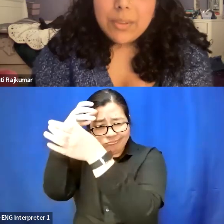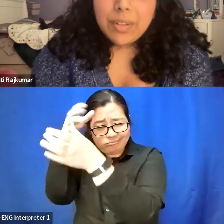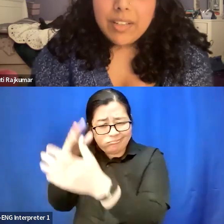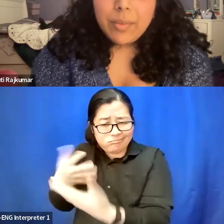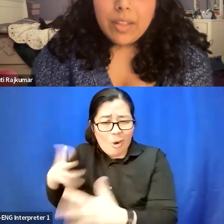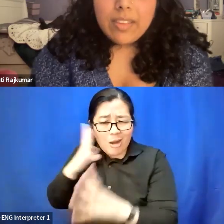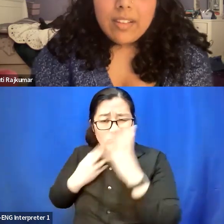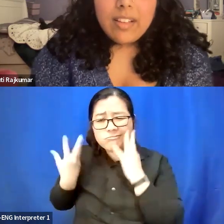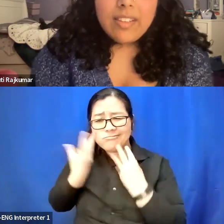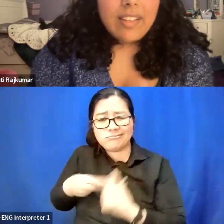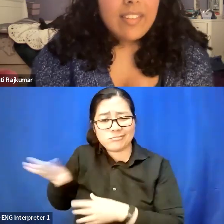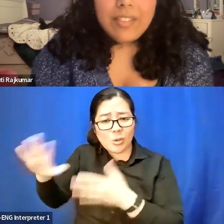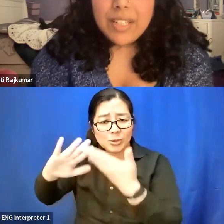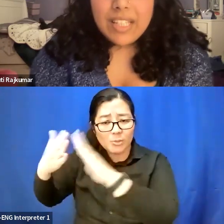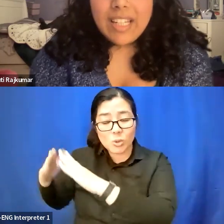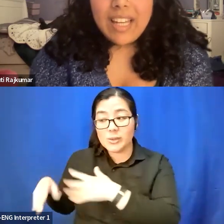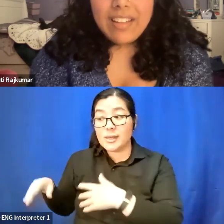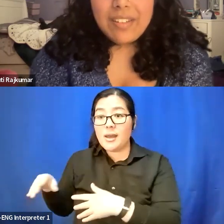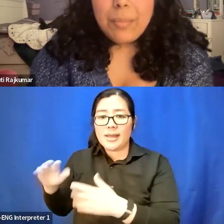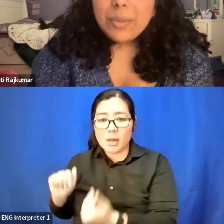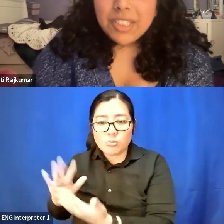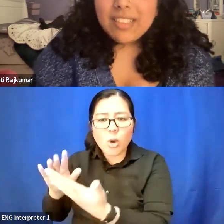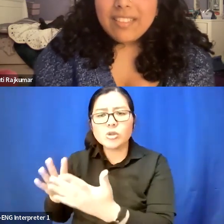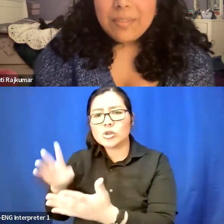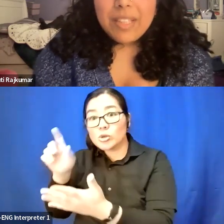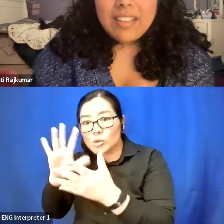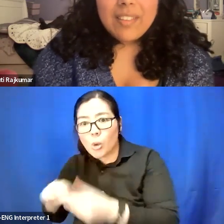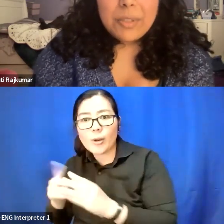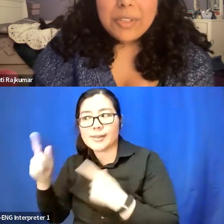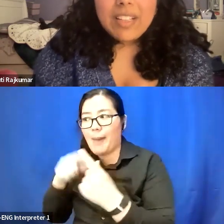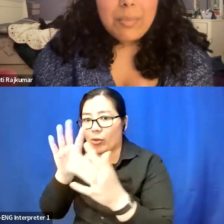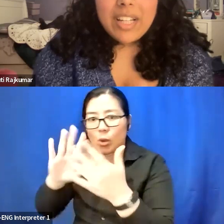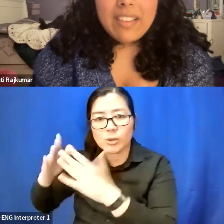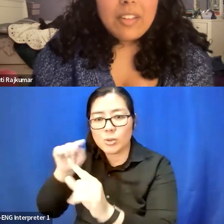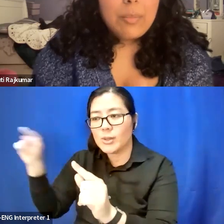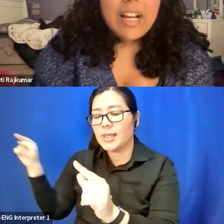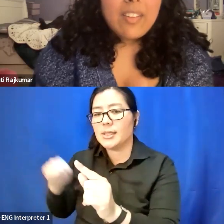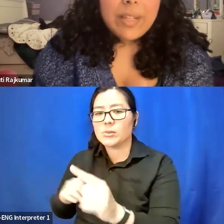these stories with sensitivity and emotion, because we're trying to bring in the human